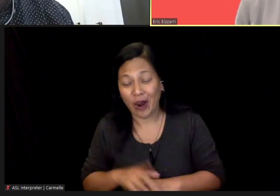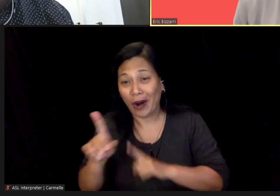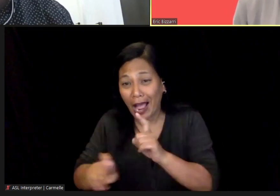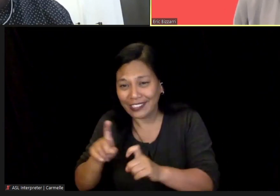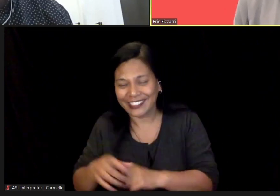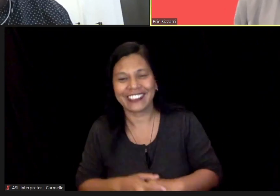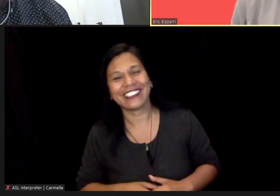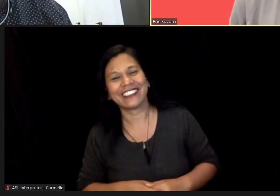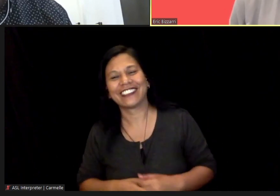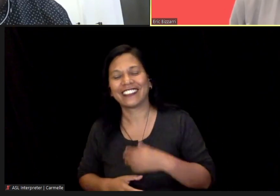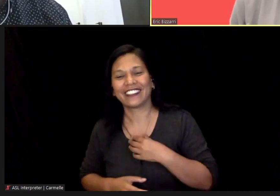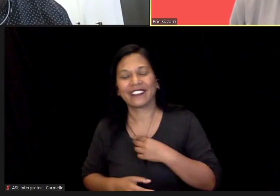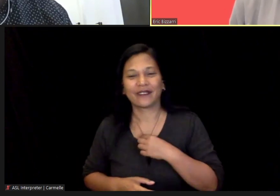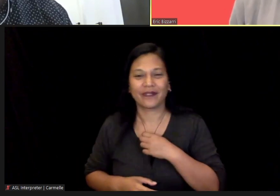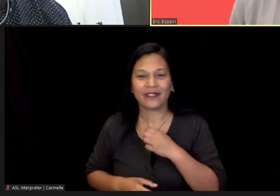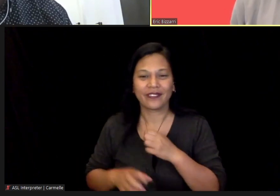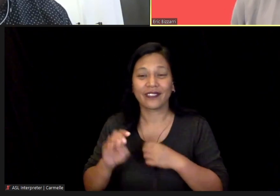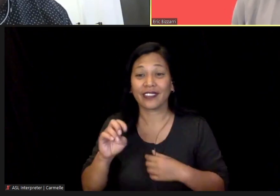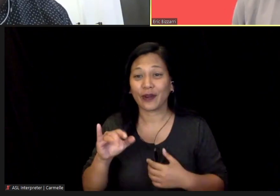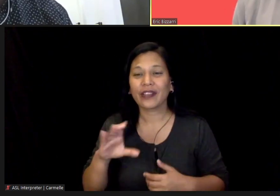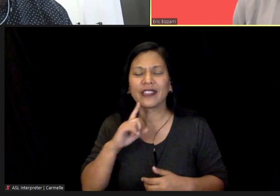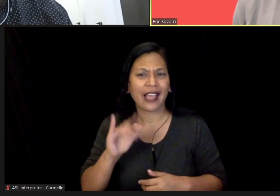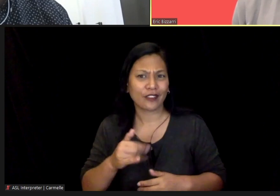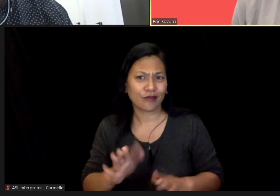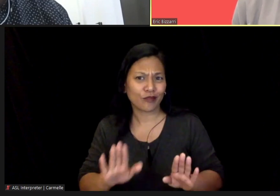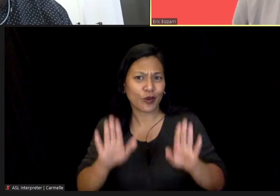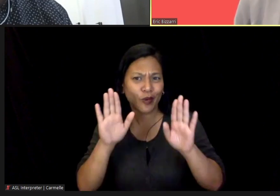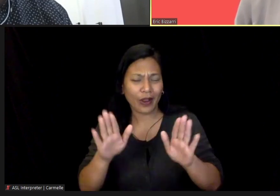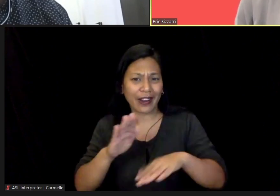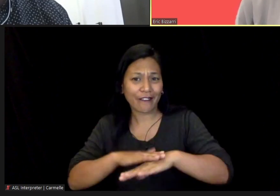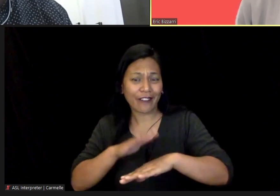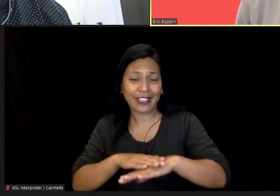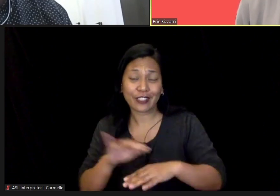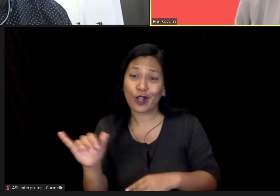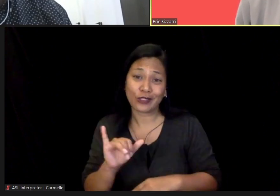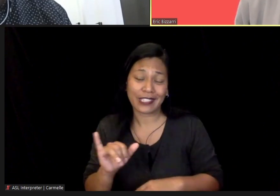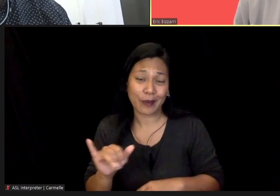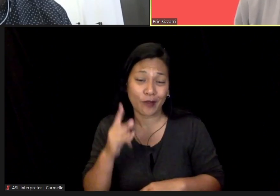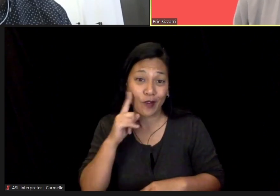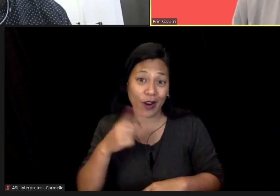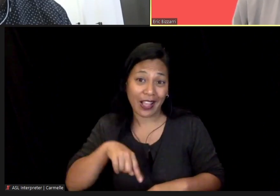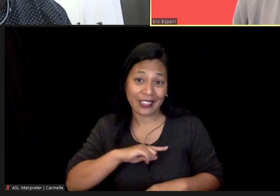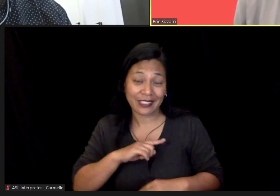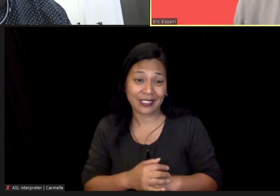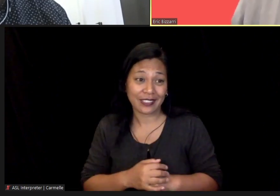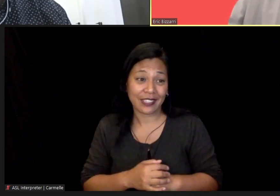That's really solid advice because a lot of the times, we even find similar things for people submitting